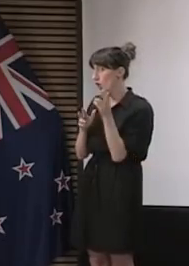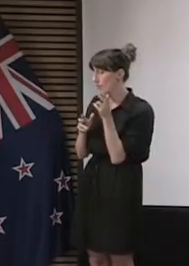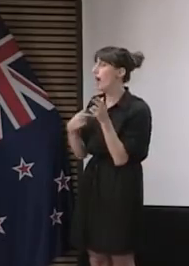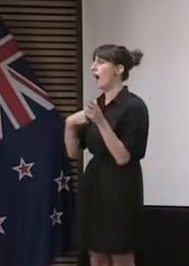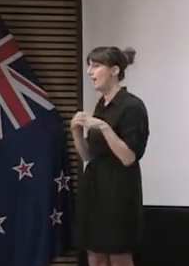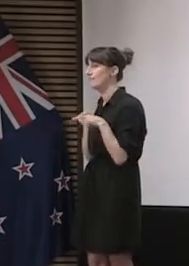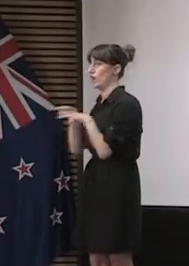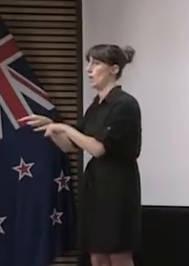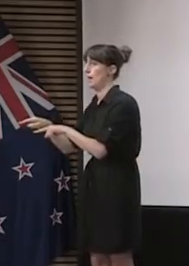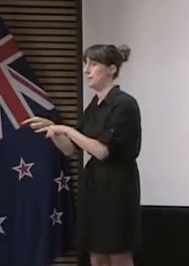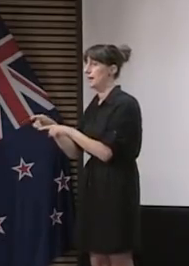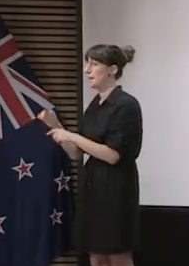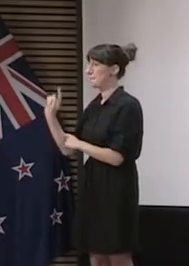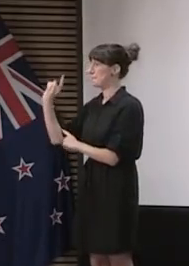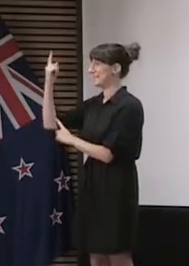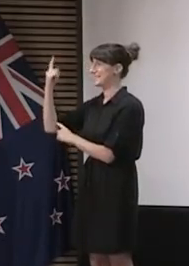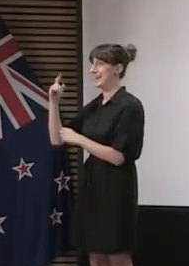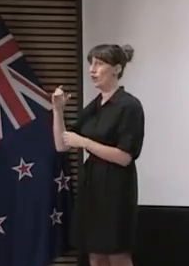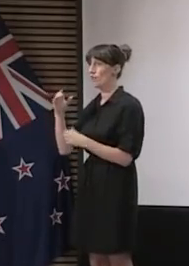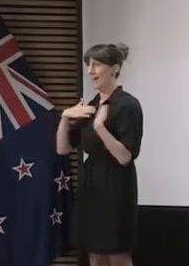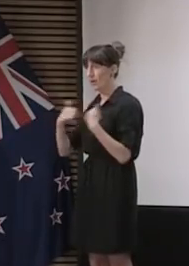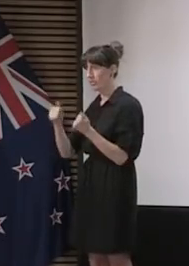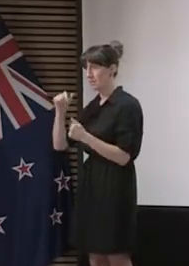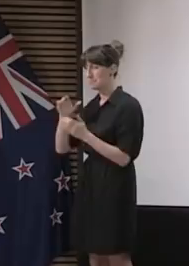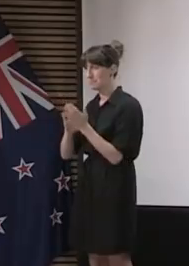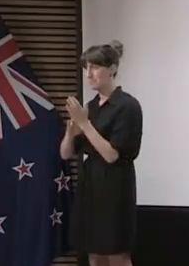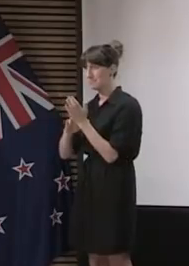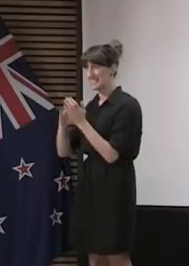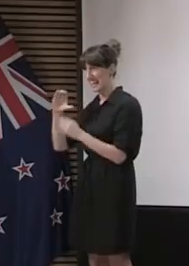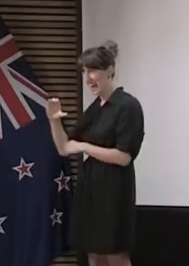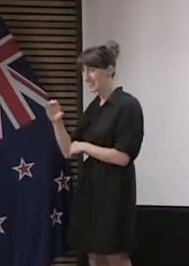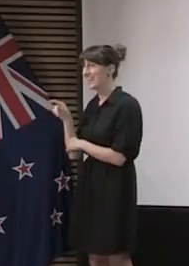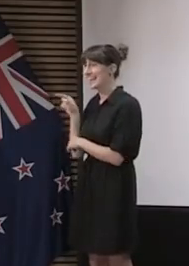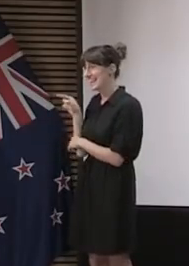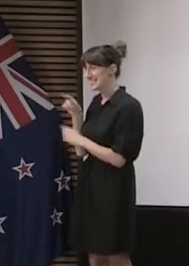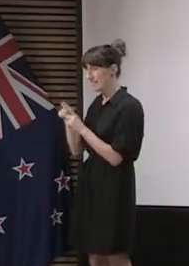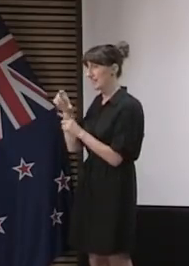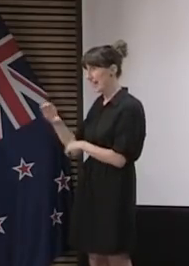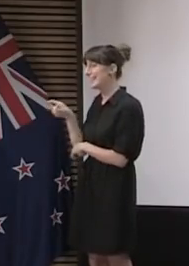Minister Clarkcontacted the DHB chair overthat to see what happened onthe ground.